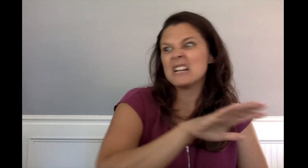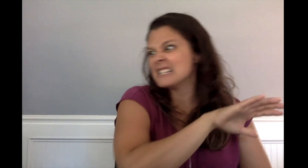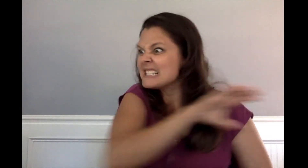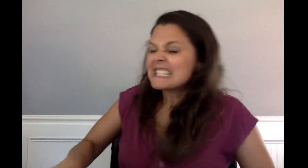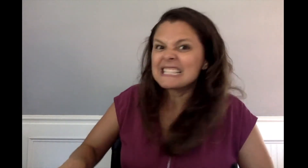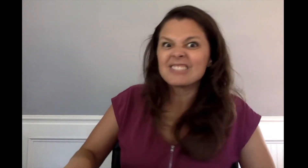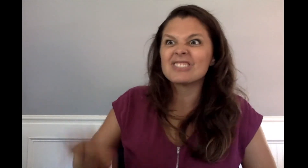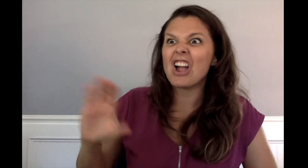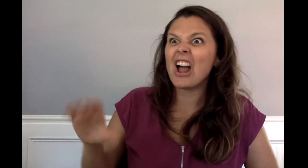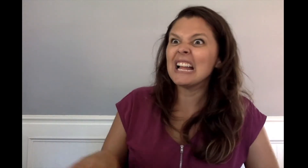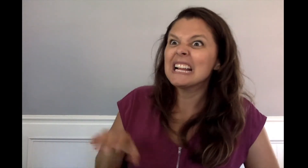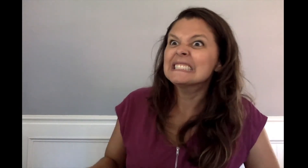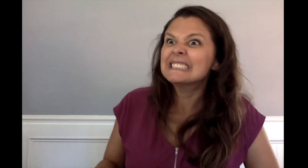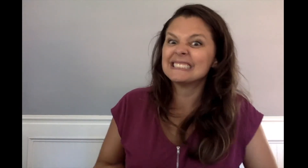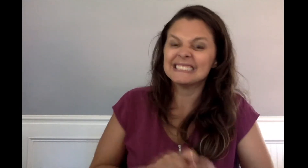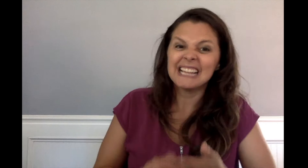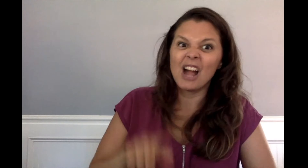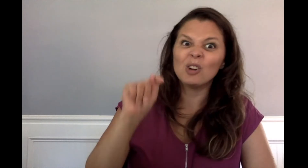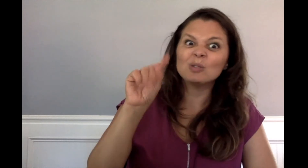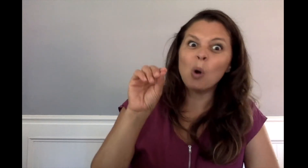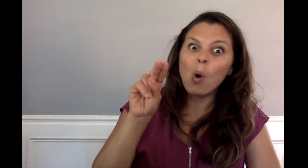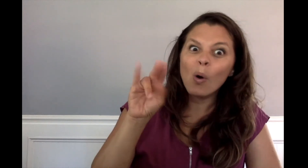Frog grabbed Charlie's arm.